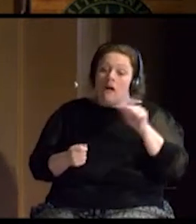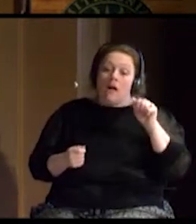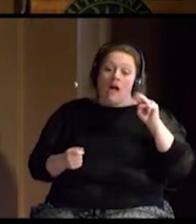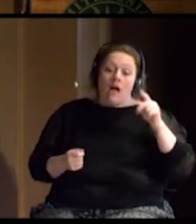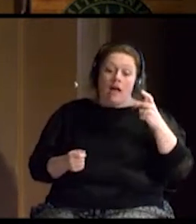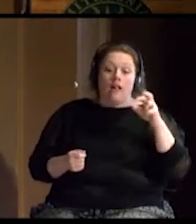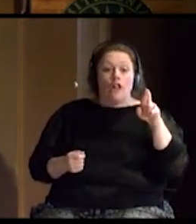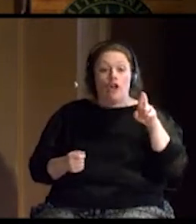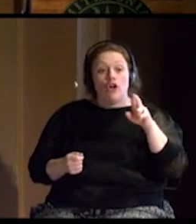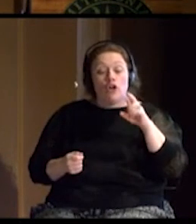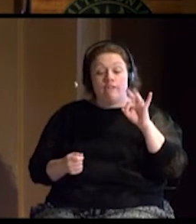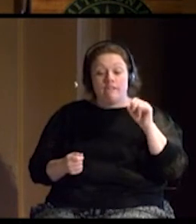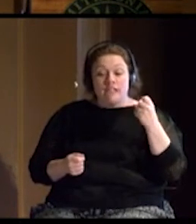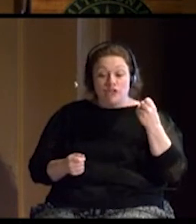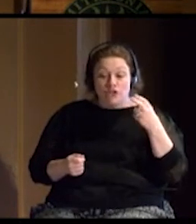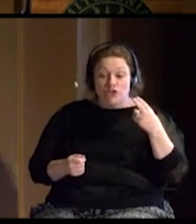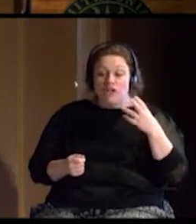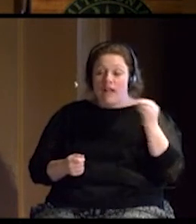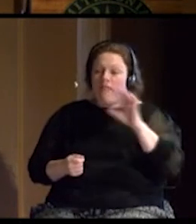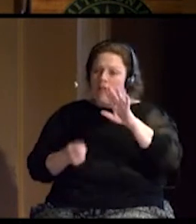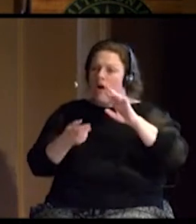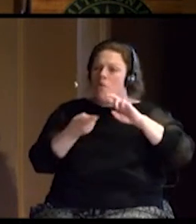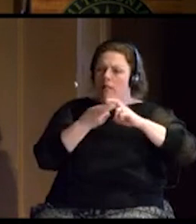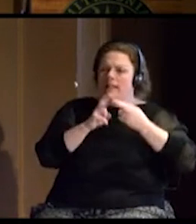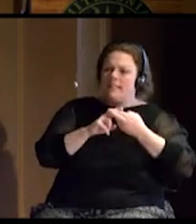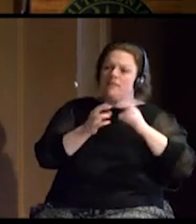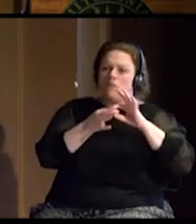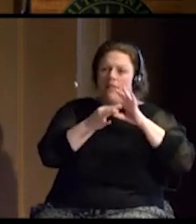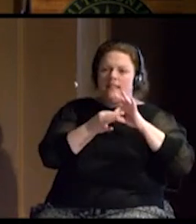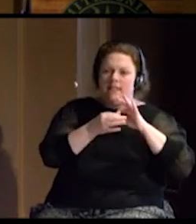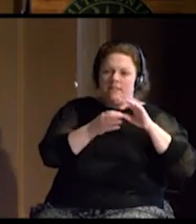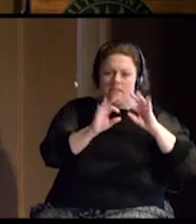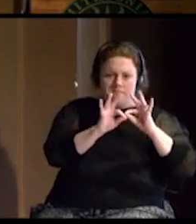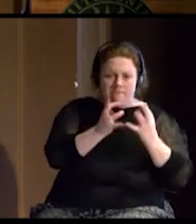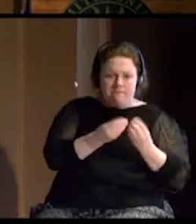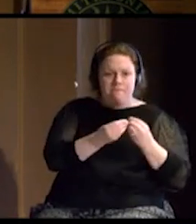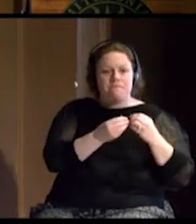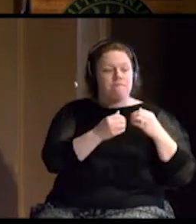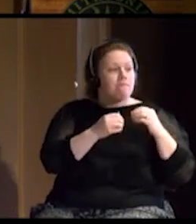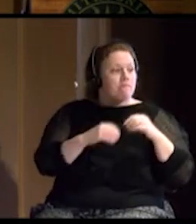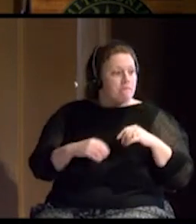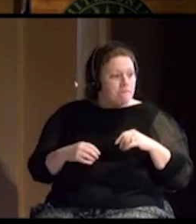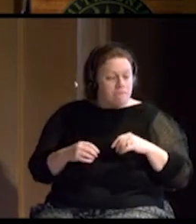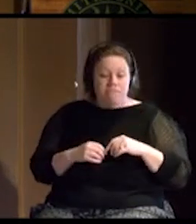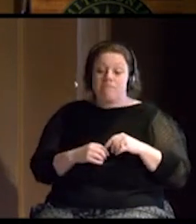and their relatives. What we see in surgeonfishes is that first,